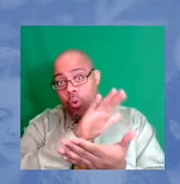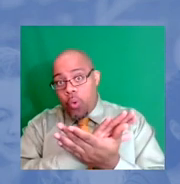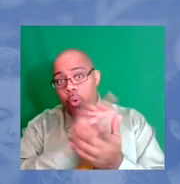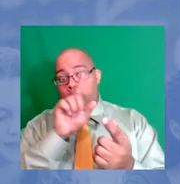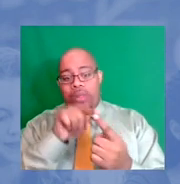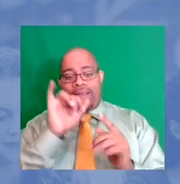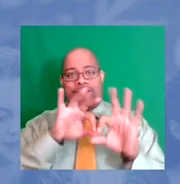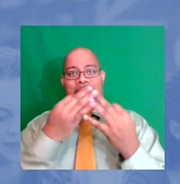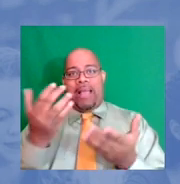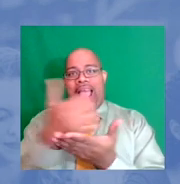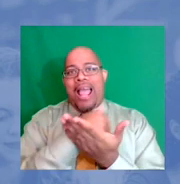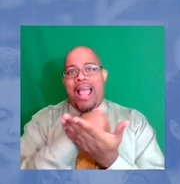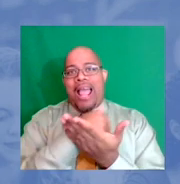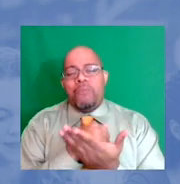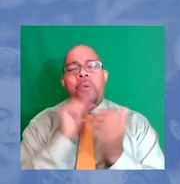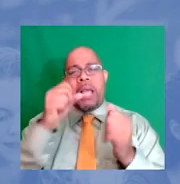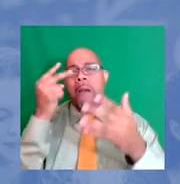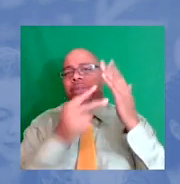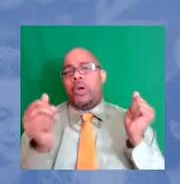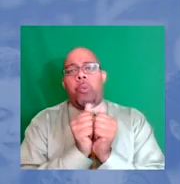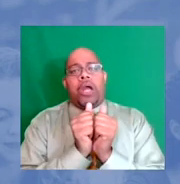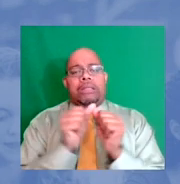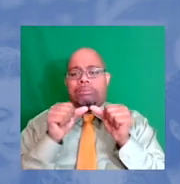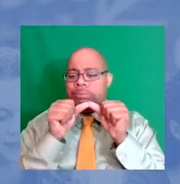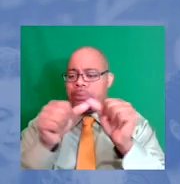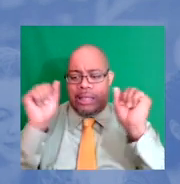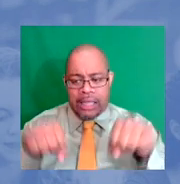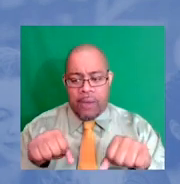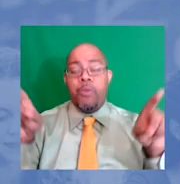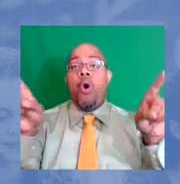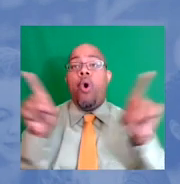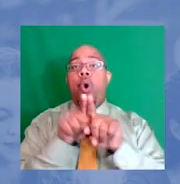WE CAN PREDICT THAT WITH GREAT CONSISTENCY, WE CAN ALSO ADD TO THAT IN MANY PLACES IT'S